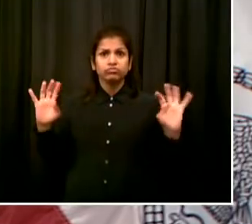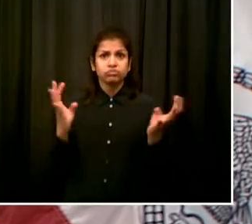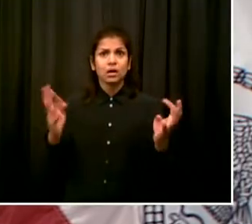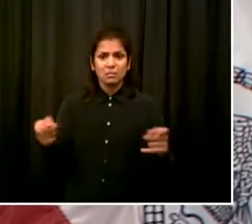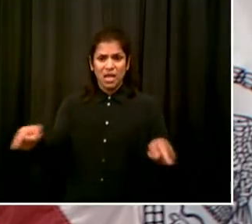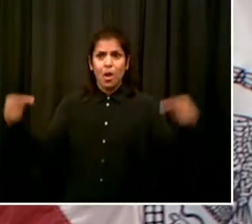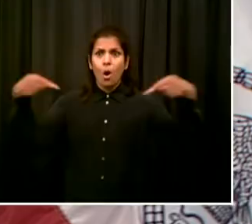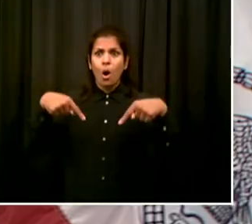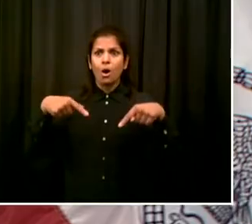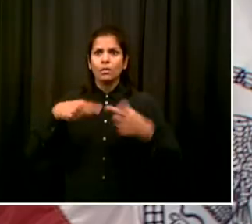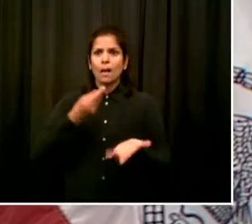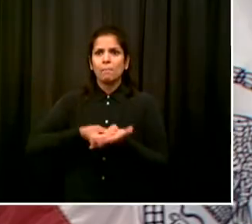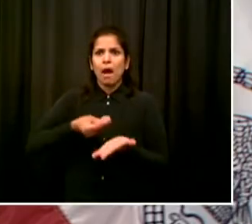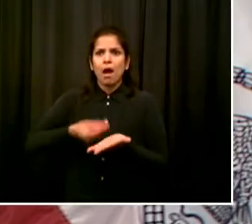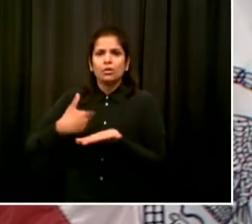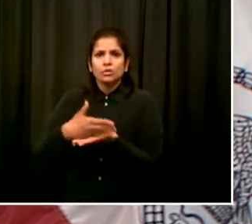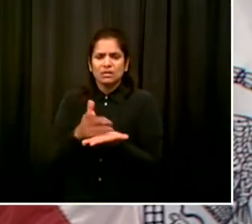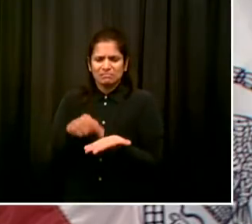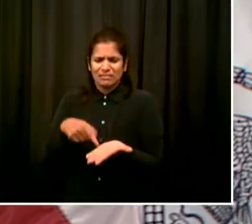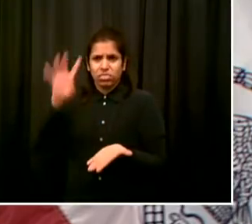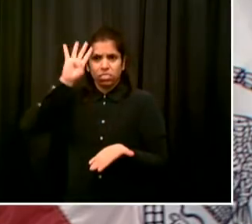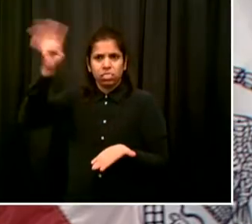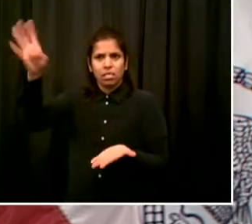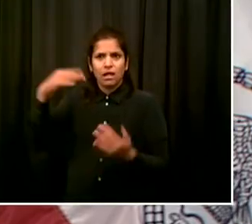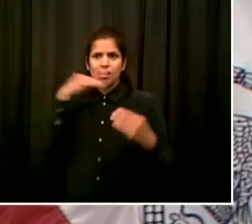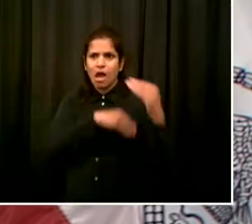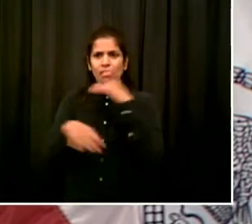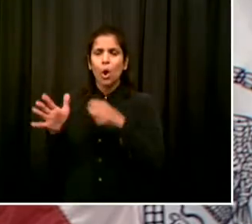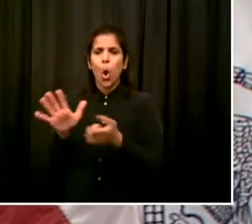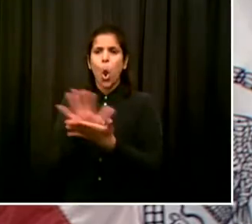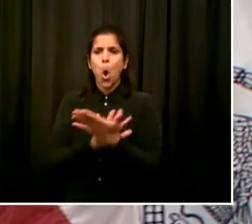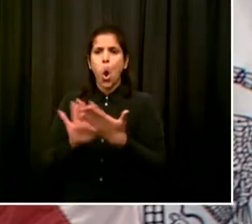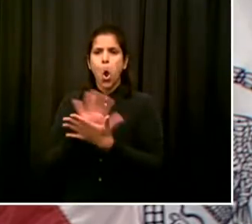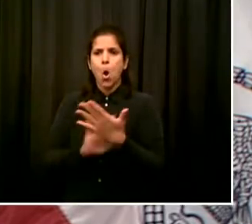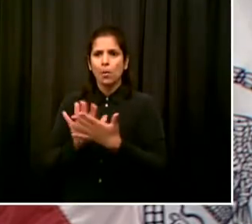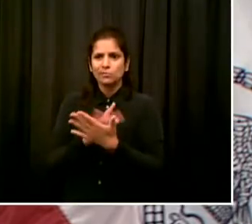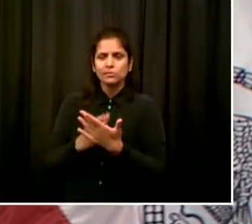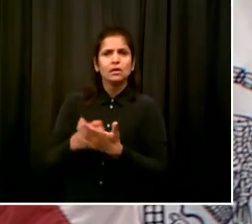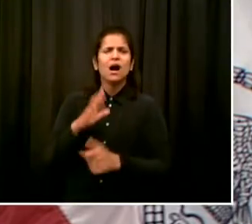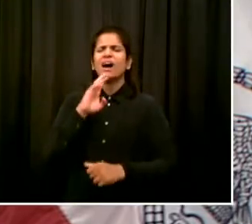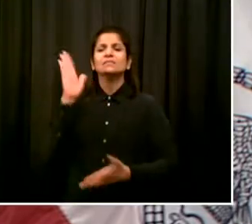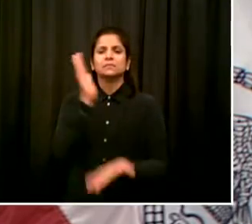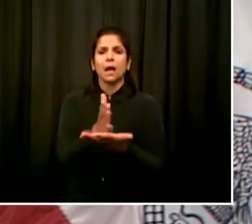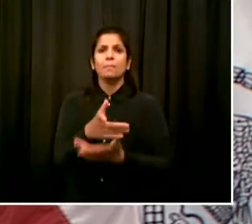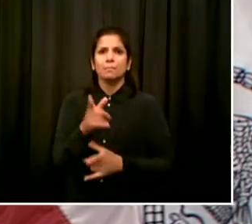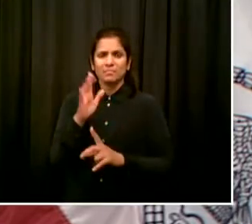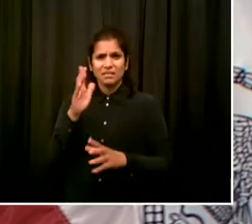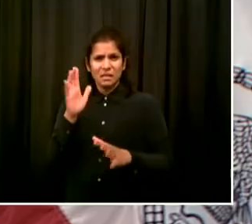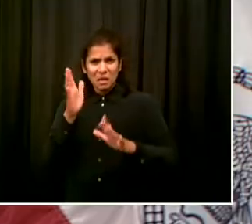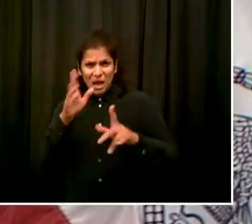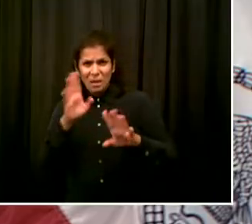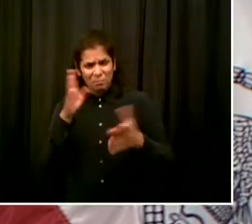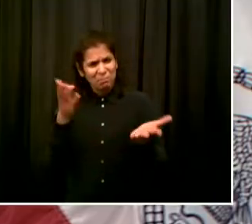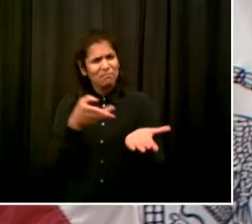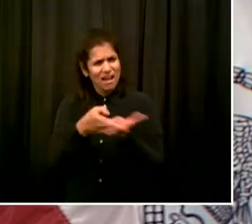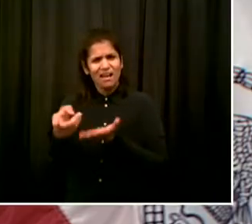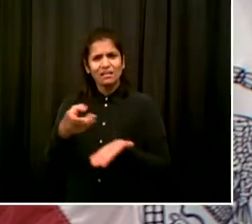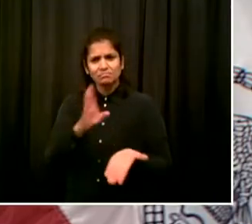PATTERN OF LYING IN THIS DEMONSTRATION -- ARE YOU GOING TO ASK A QUESTION OR ARE